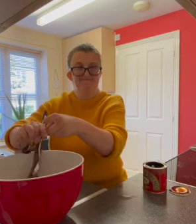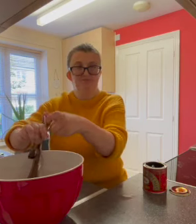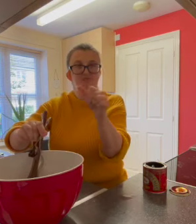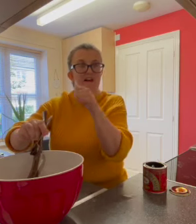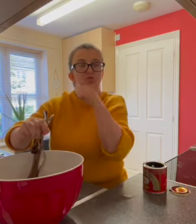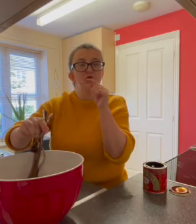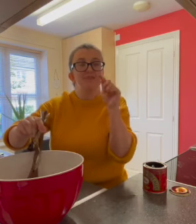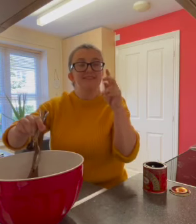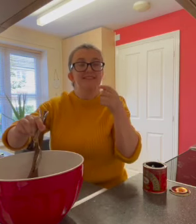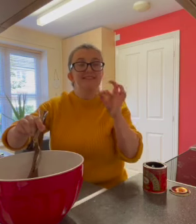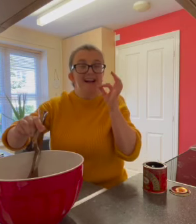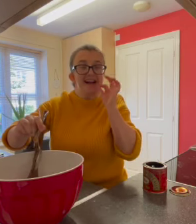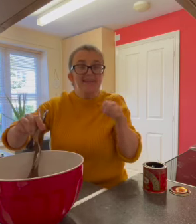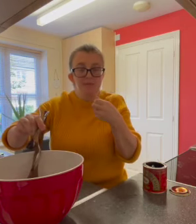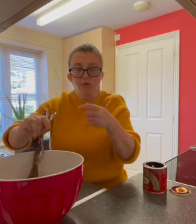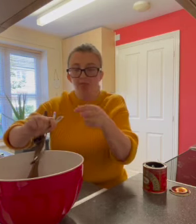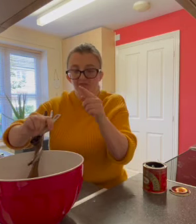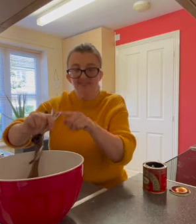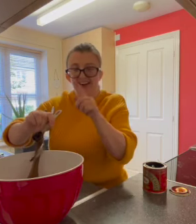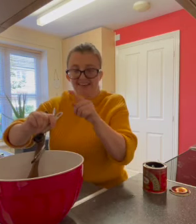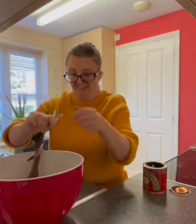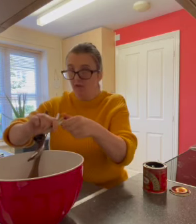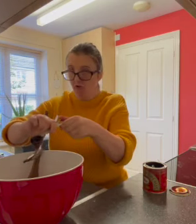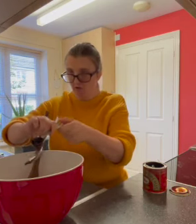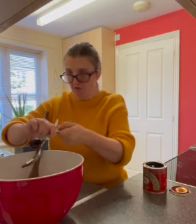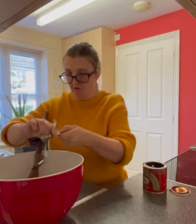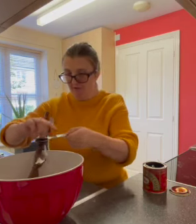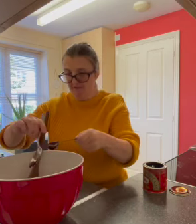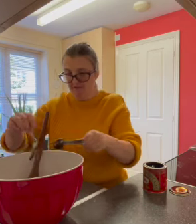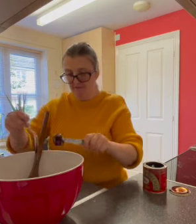should have used teaspoon not measure spoon.